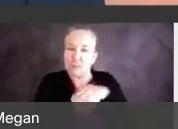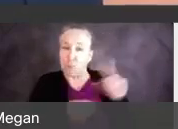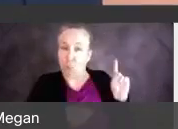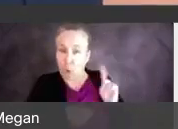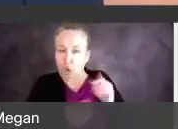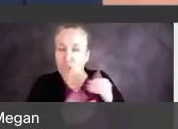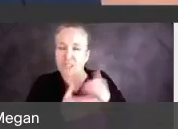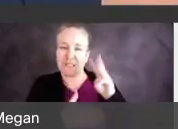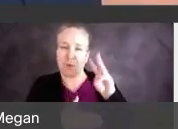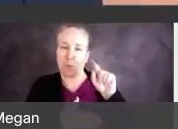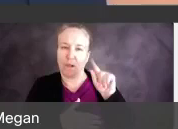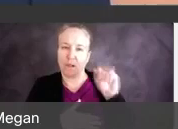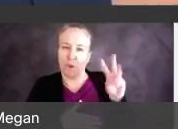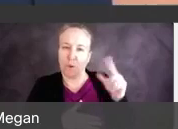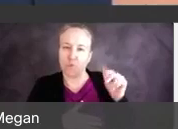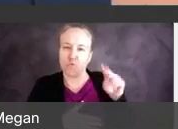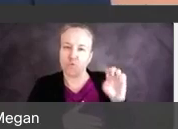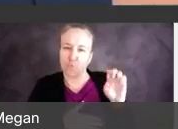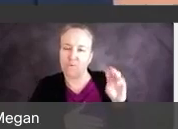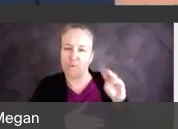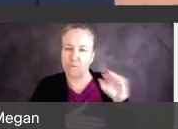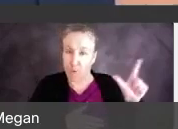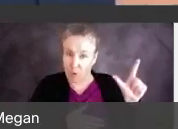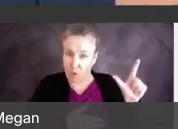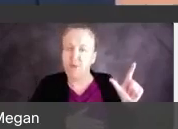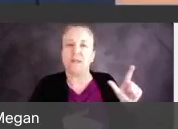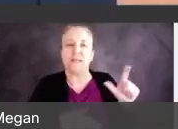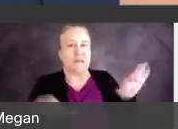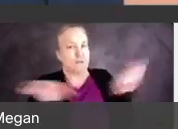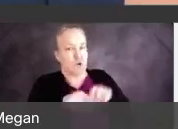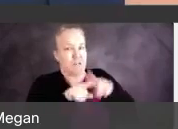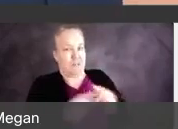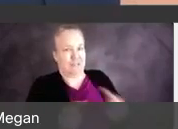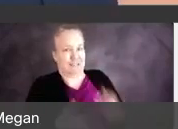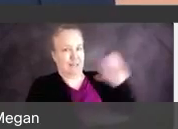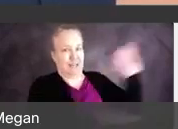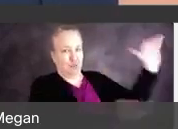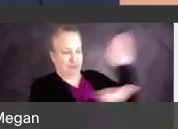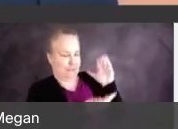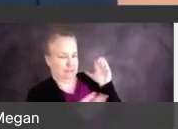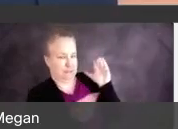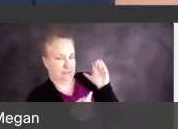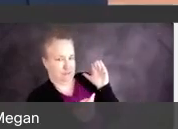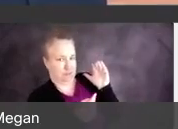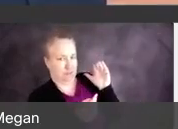that is dependent on receiving more vaccine. Our team was optimistic that we would be able